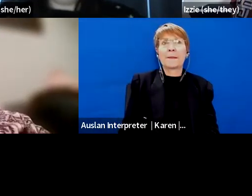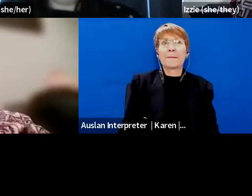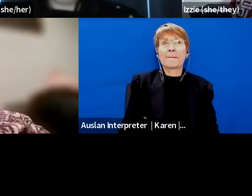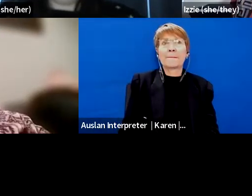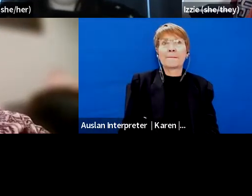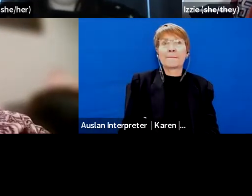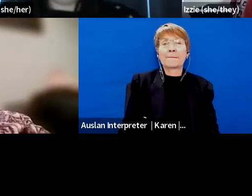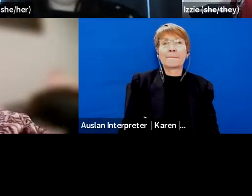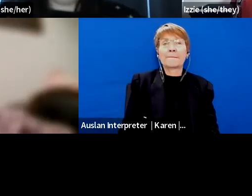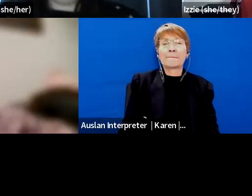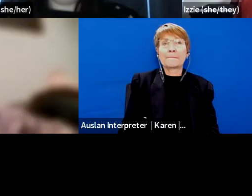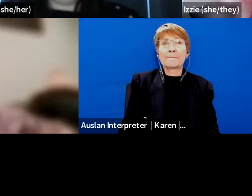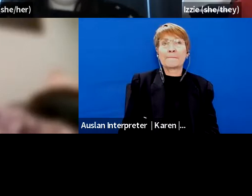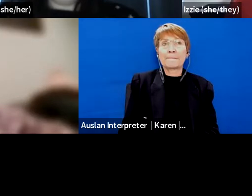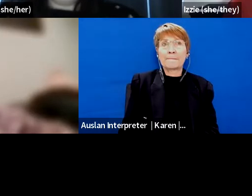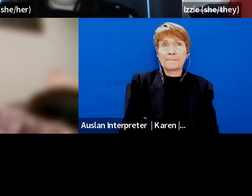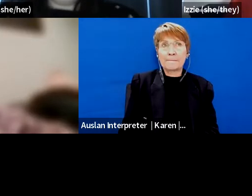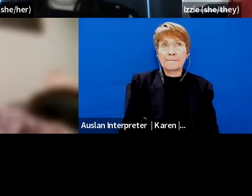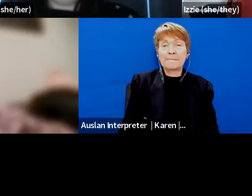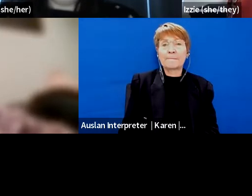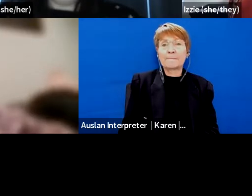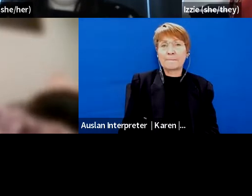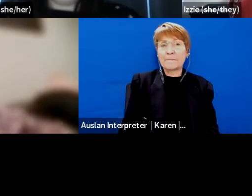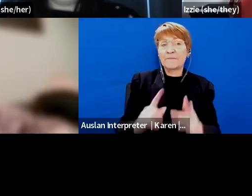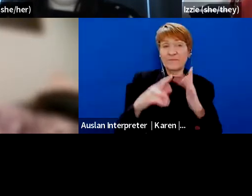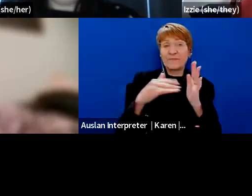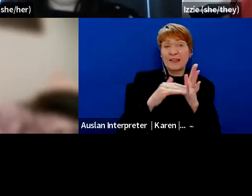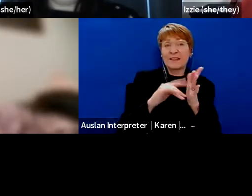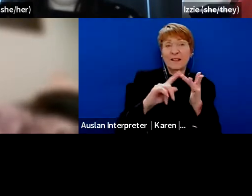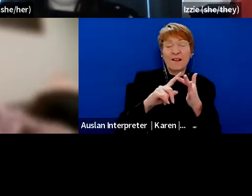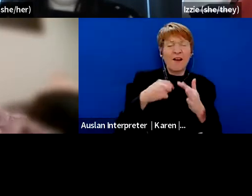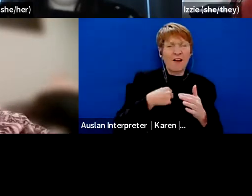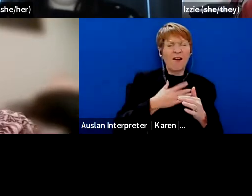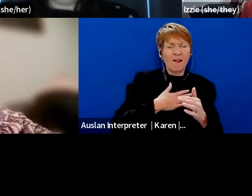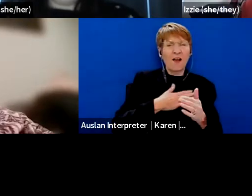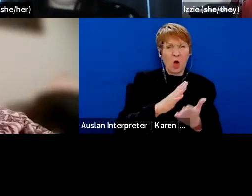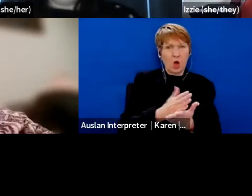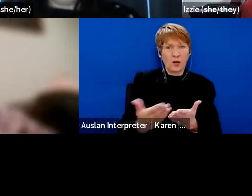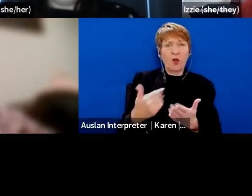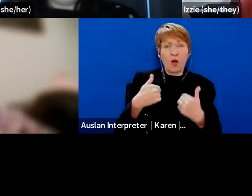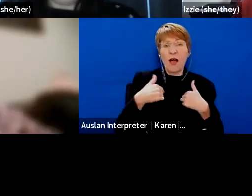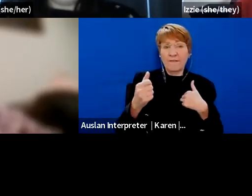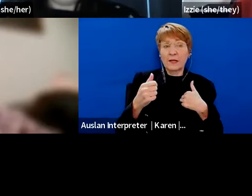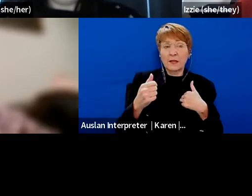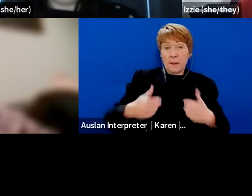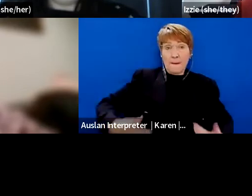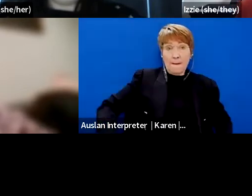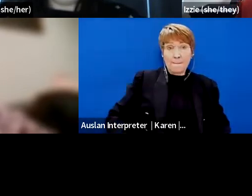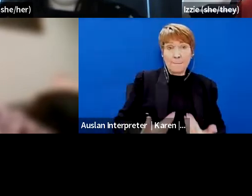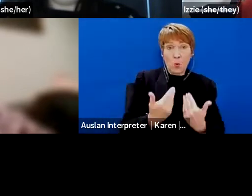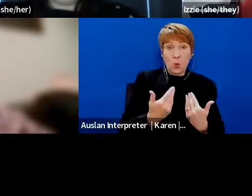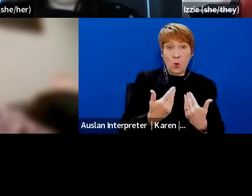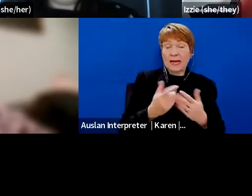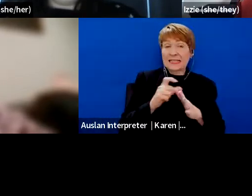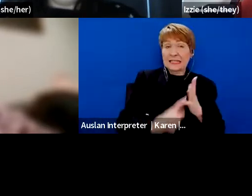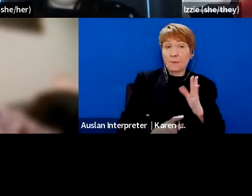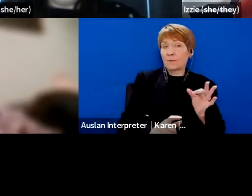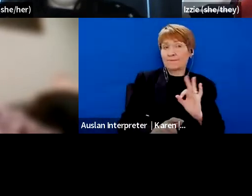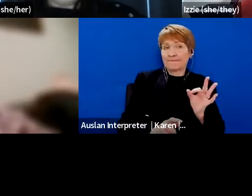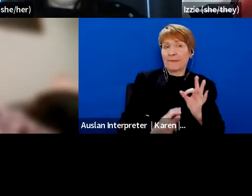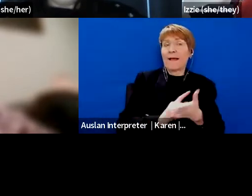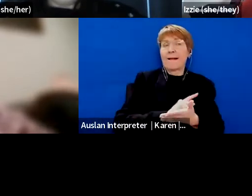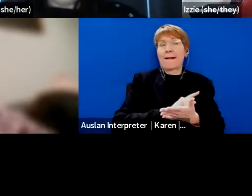I guess I'm, I like to be honest about my experiences and I haven't acquired disability that I got diagnosed with later in life.